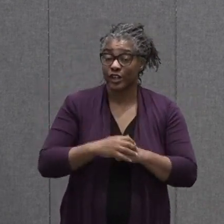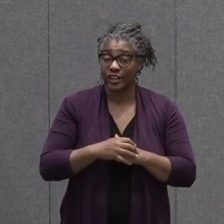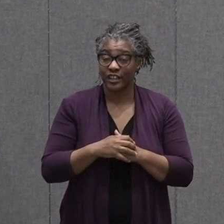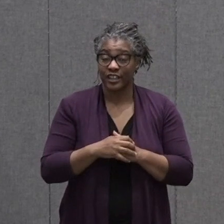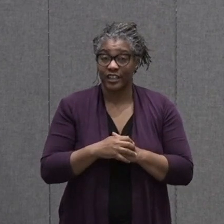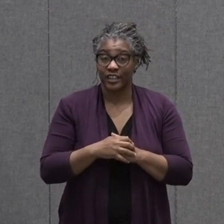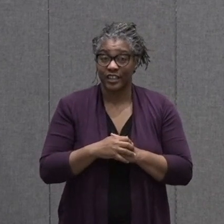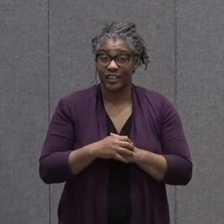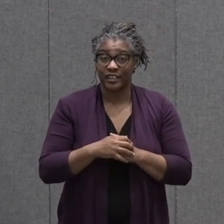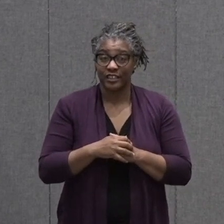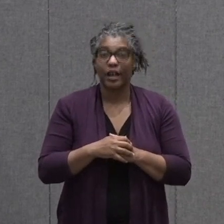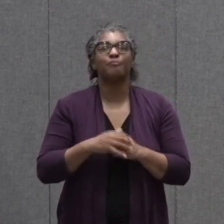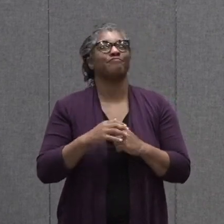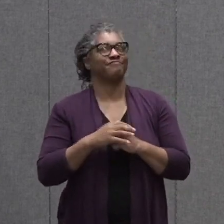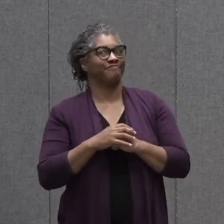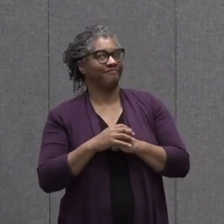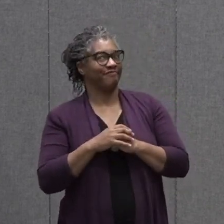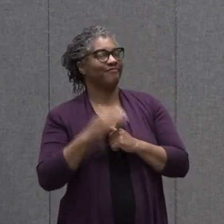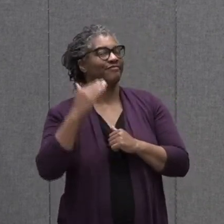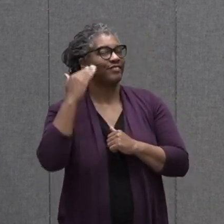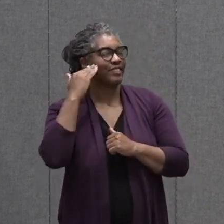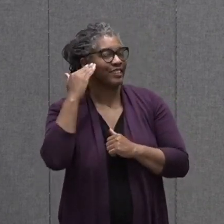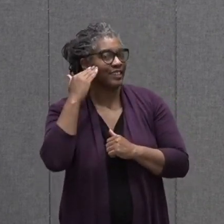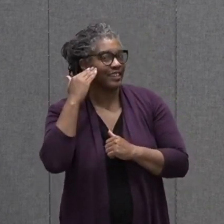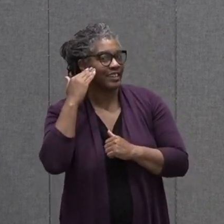I thought of one. The kids were playing.